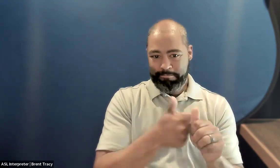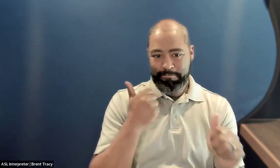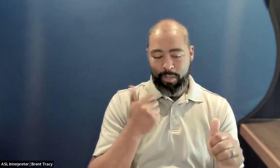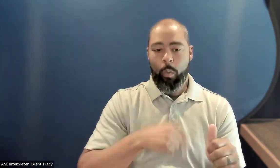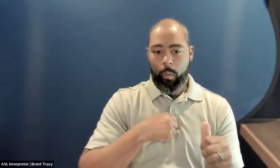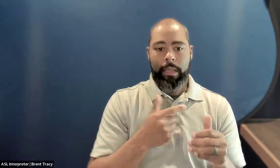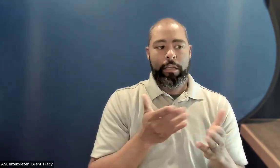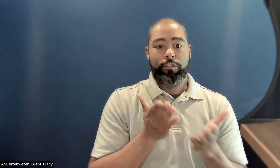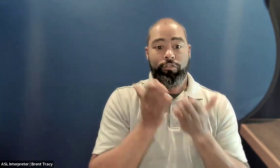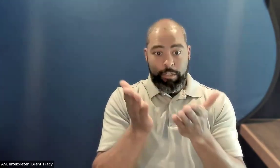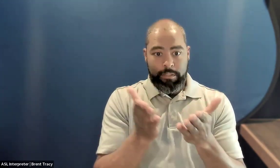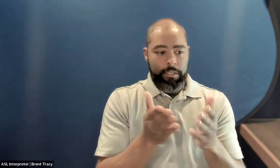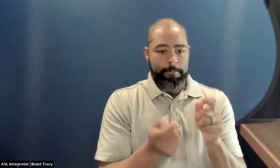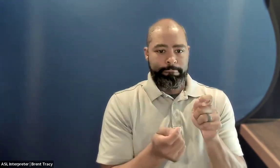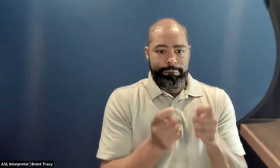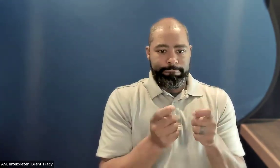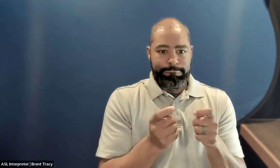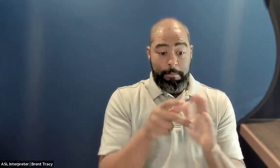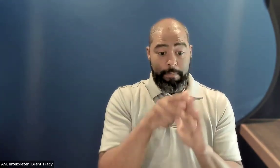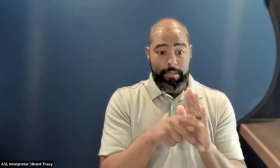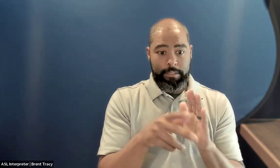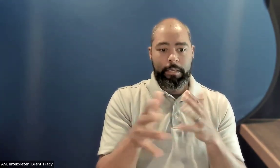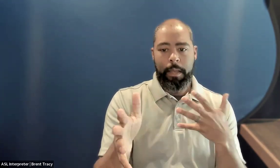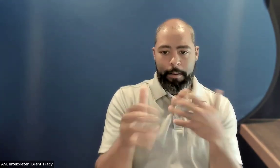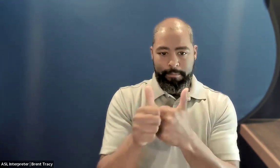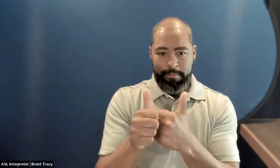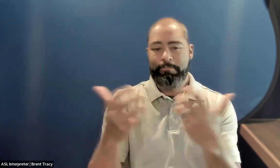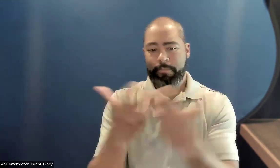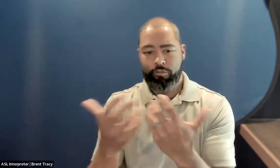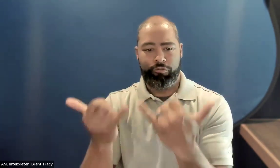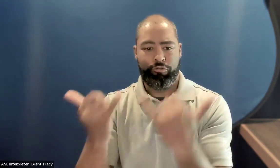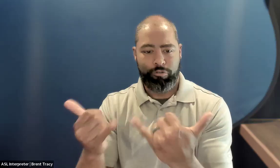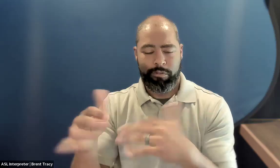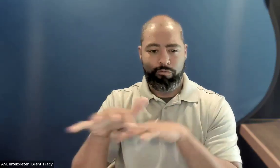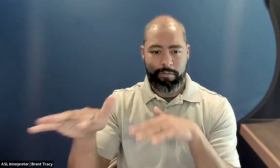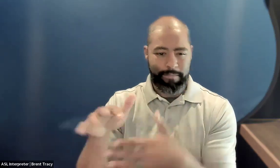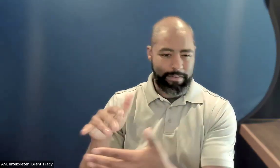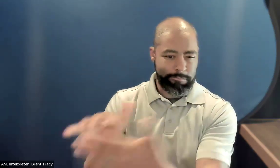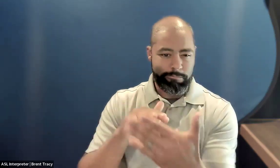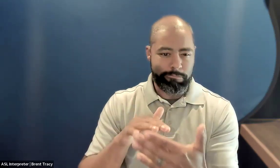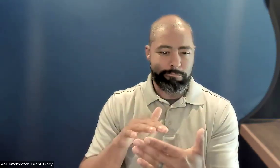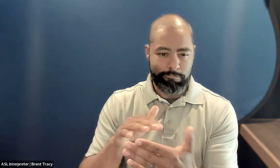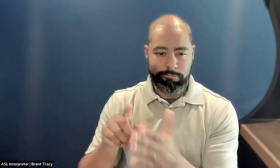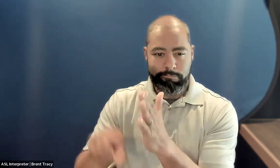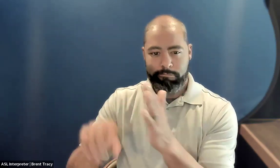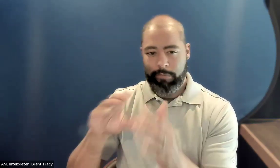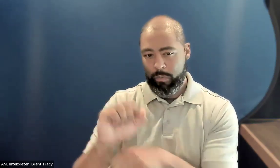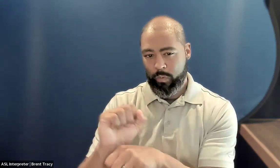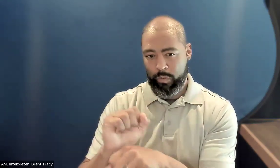I don't foresee this will have major changes to how this assessment is being conducted currently.